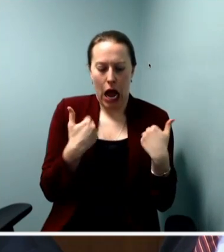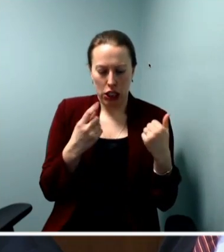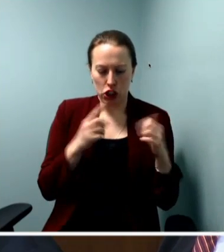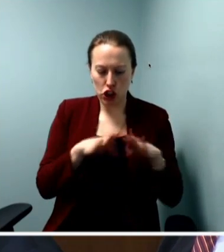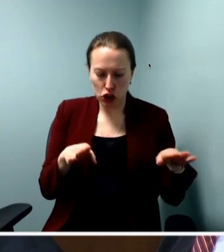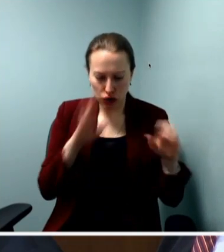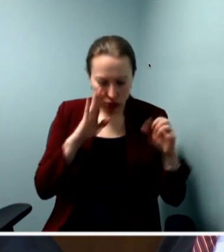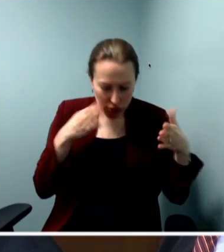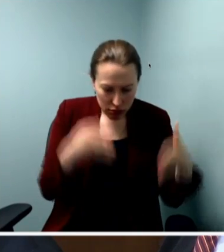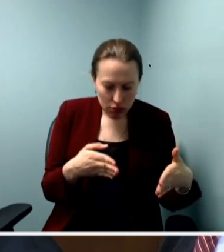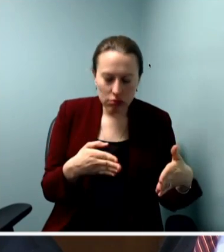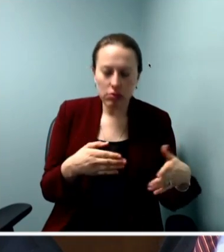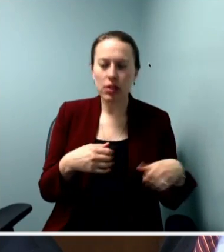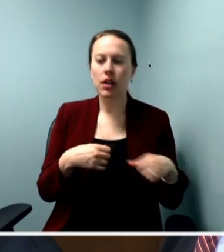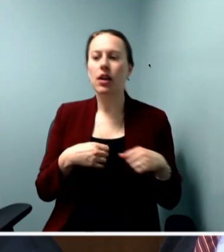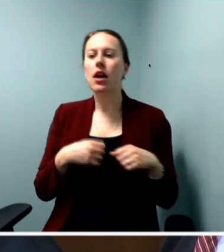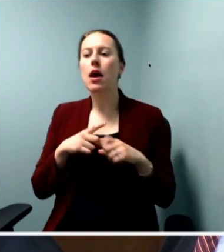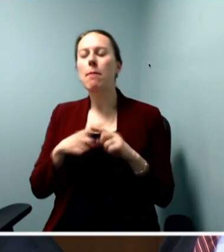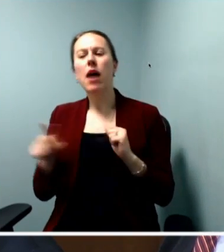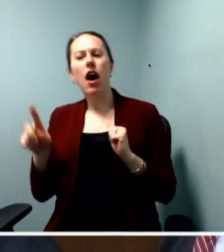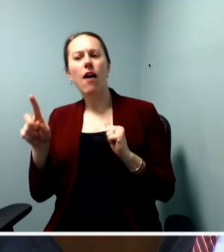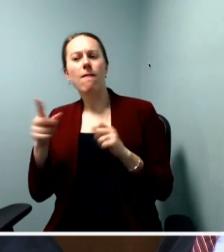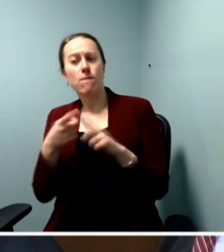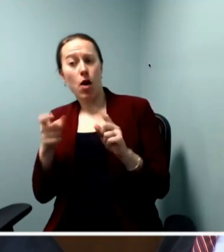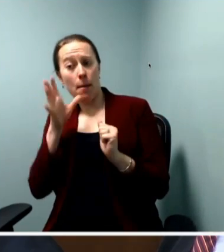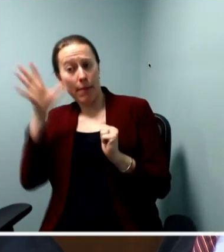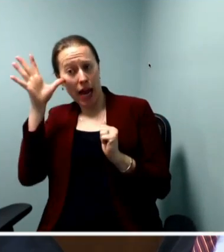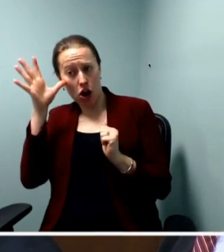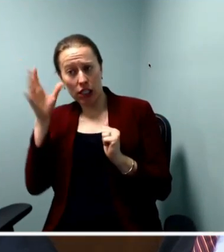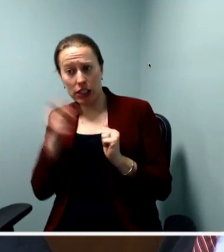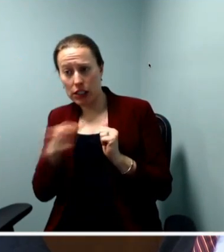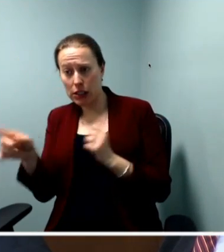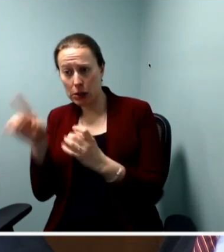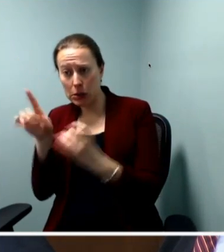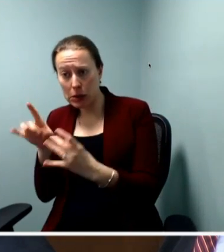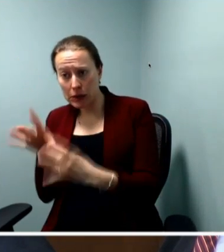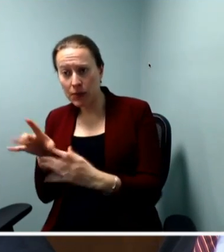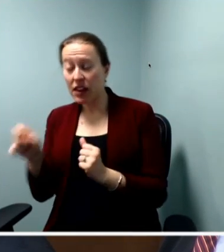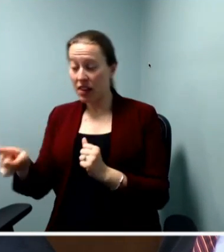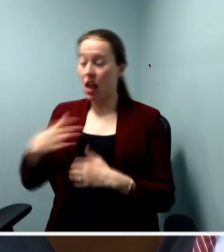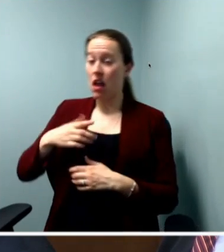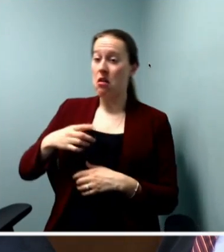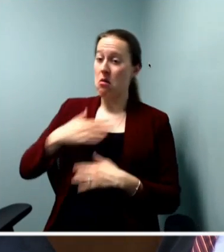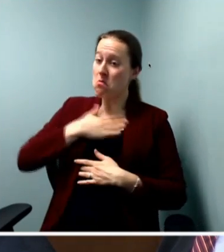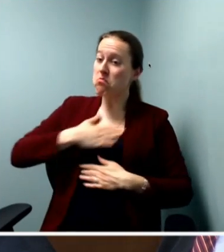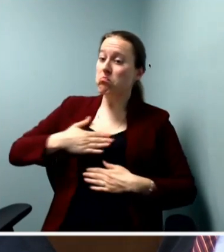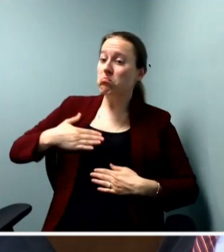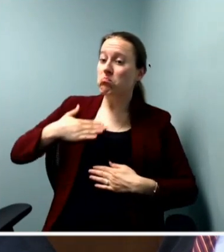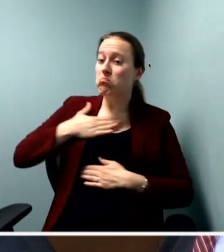but we were hearing from the parents that they really appreciated that there were these separate experiences.